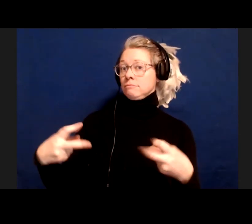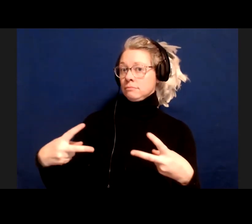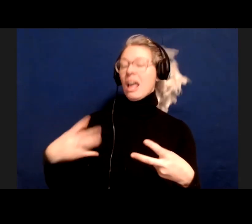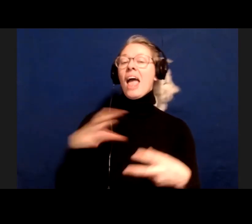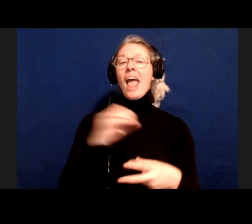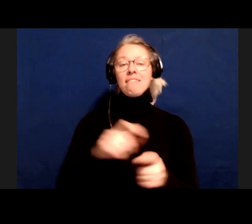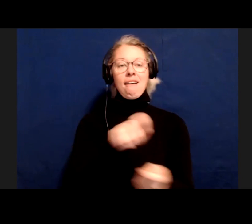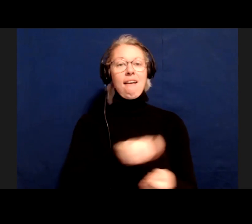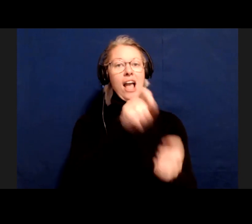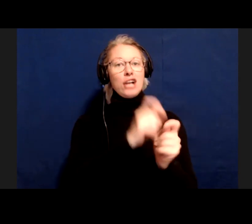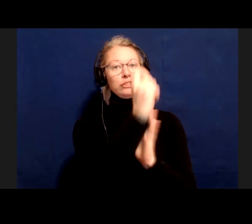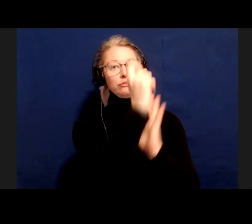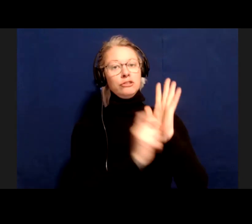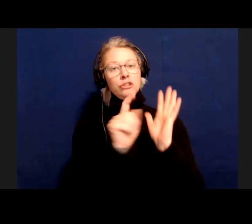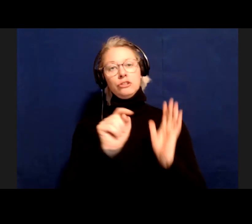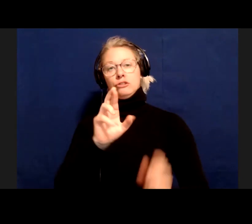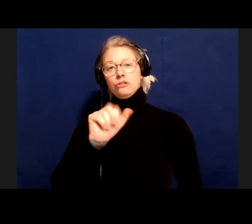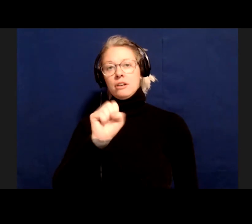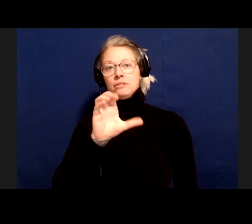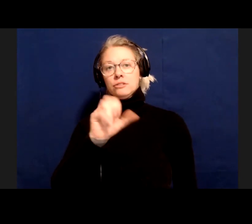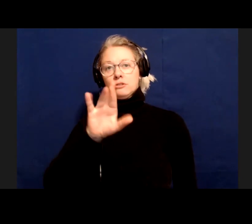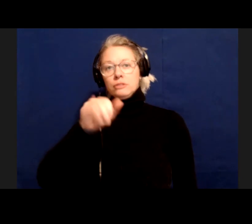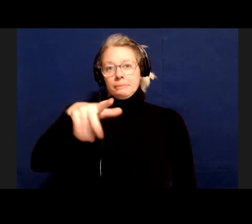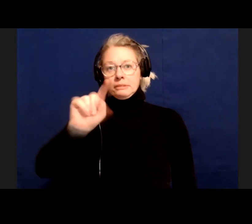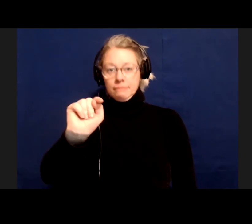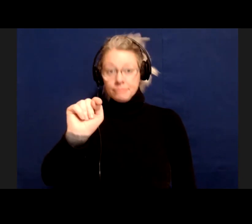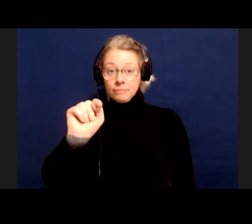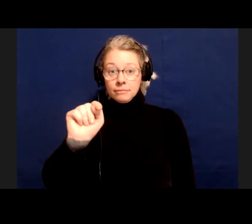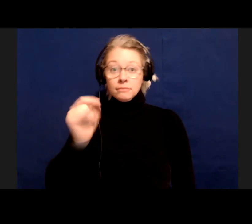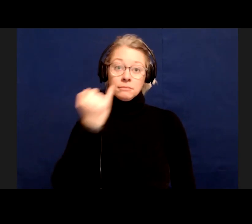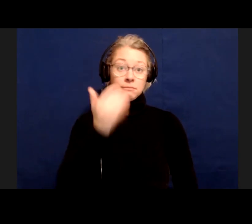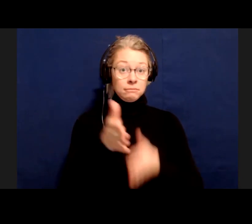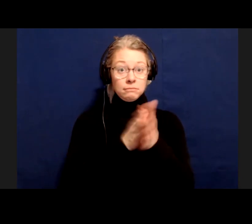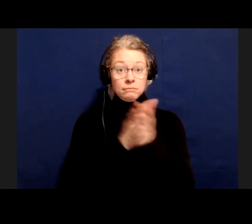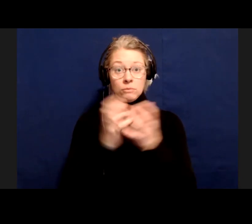the conversation today. So anybody who wants to check in again or remind themselves of